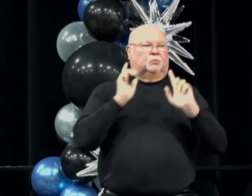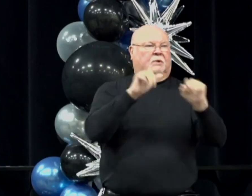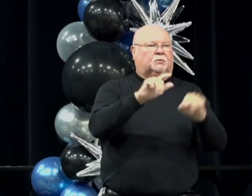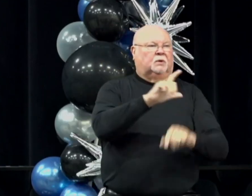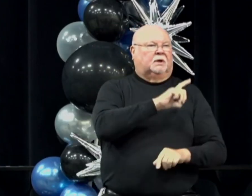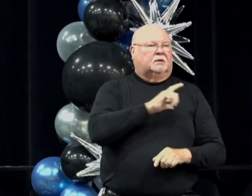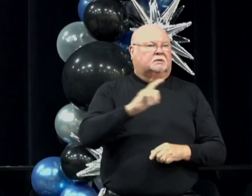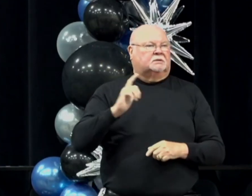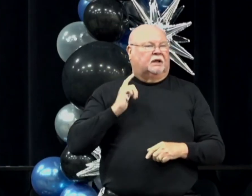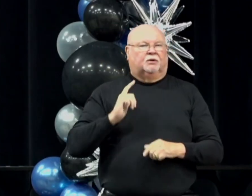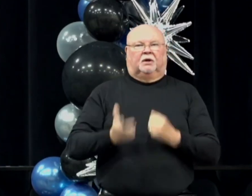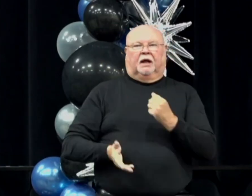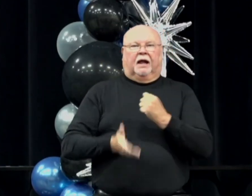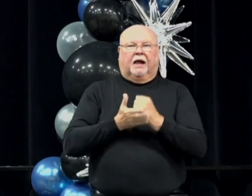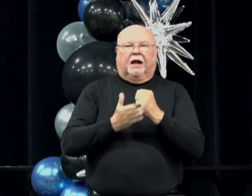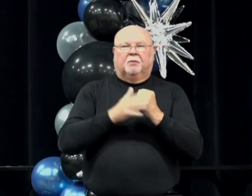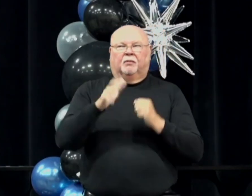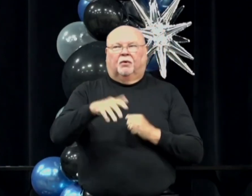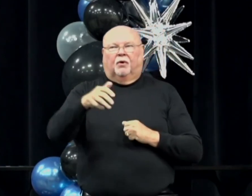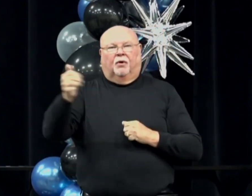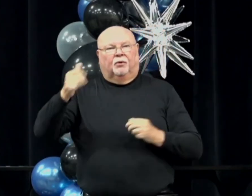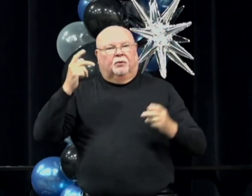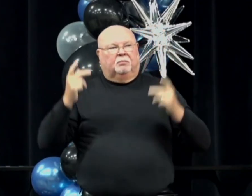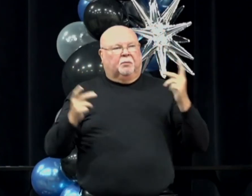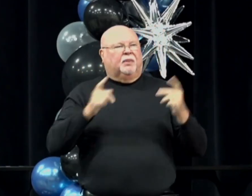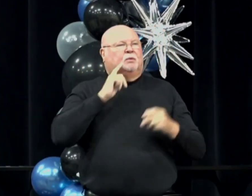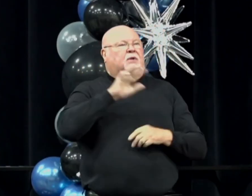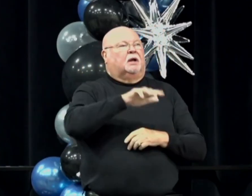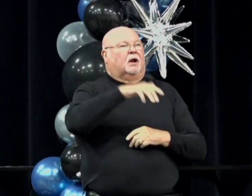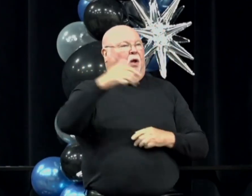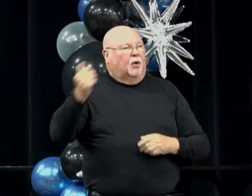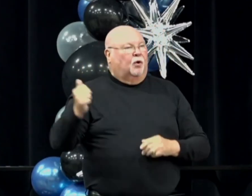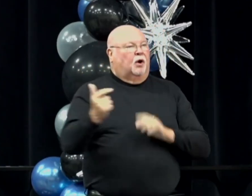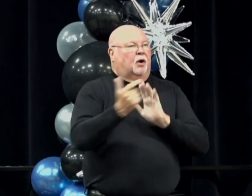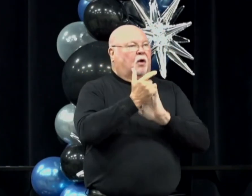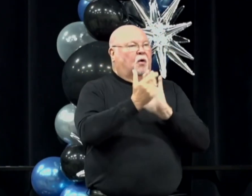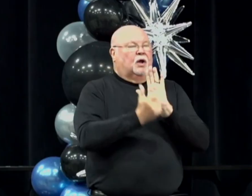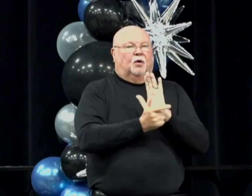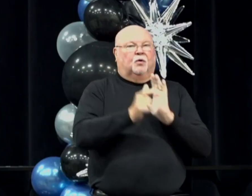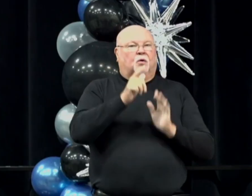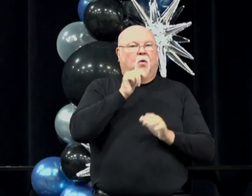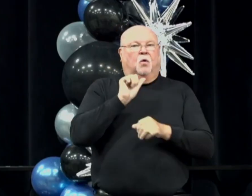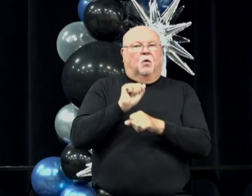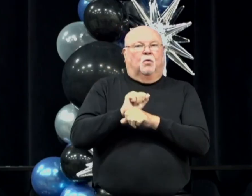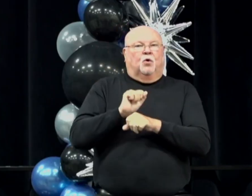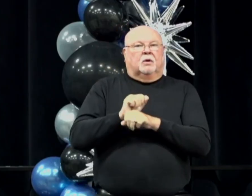went to the legislature, and tried to help others with this effort. There was a lawyer